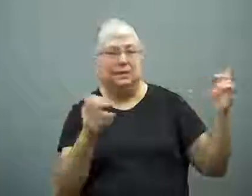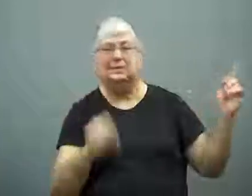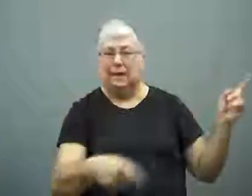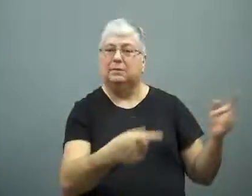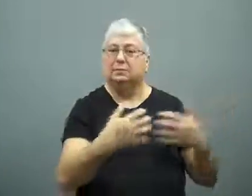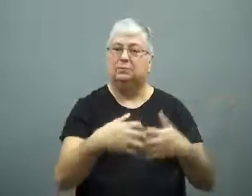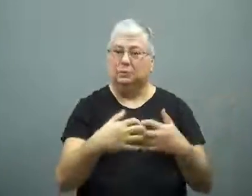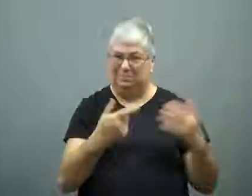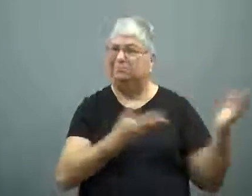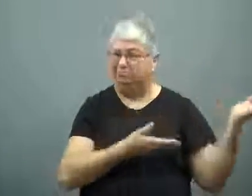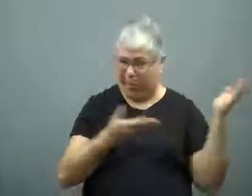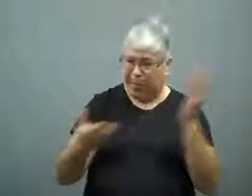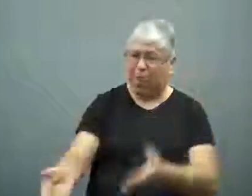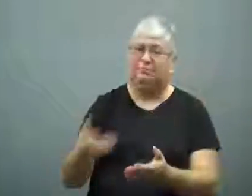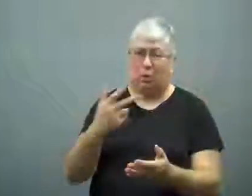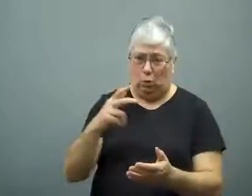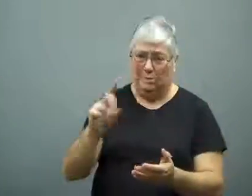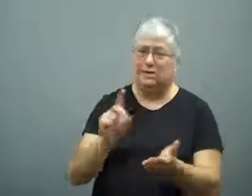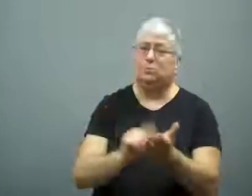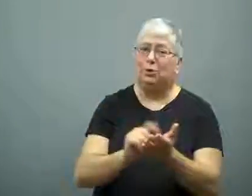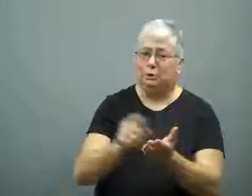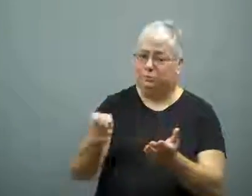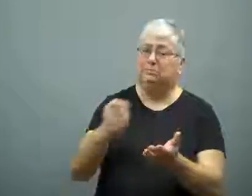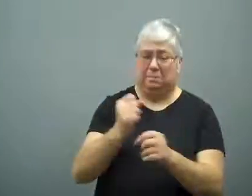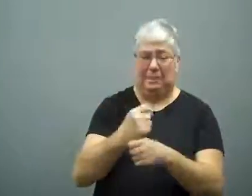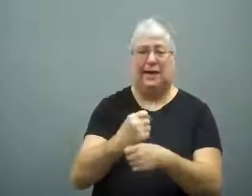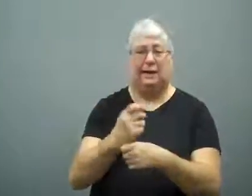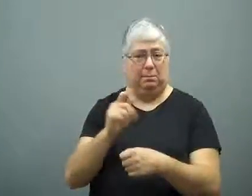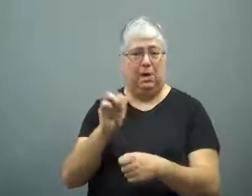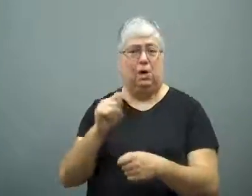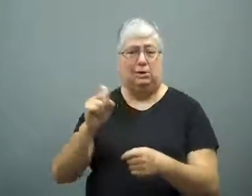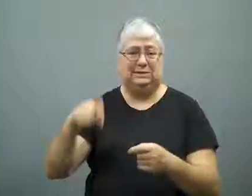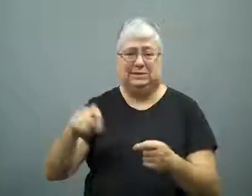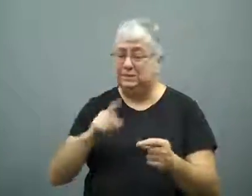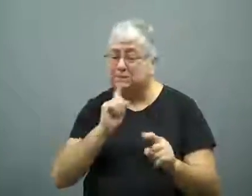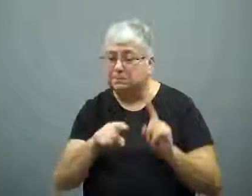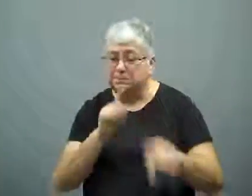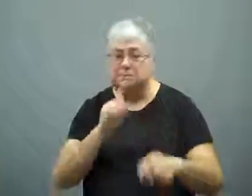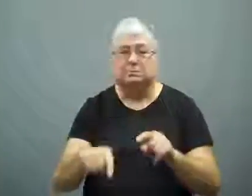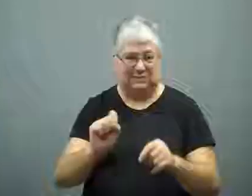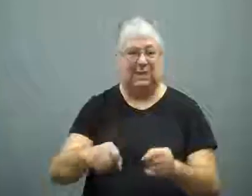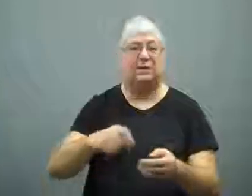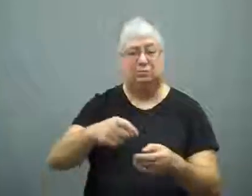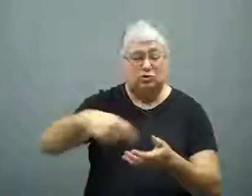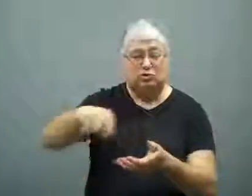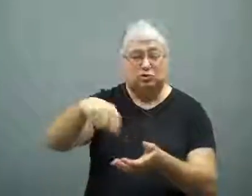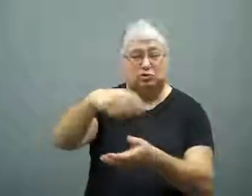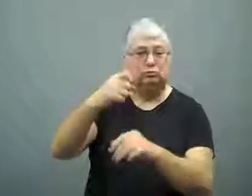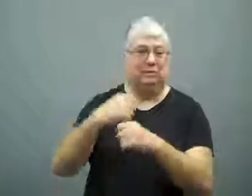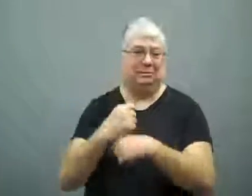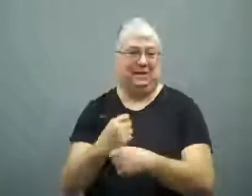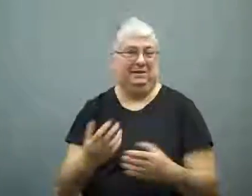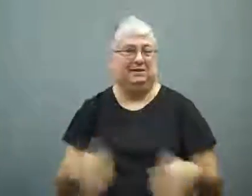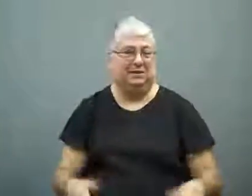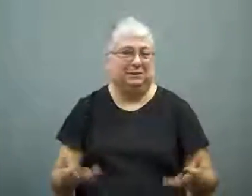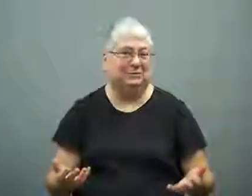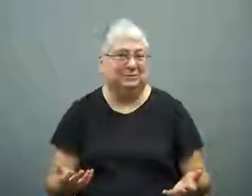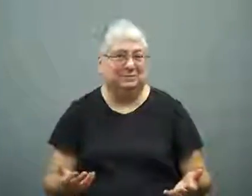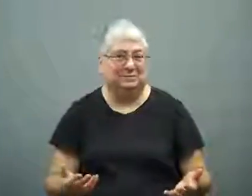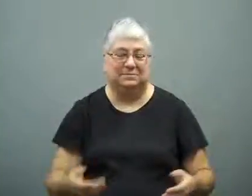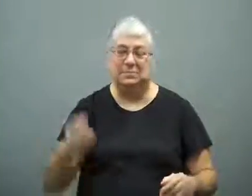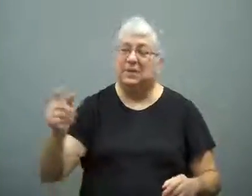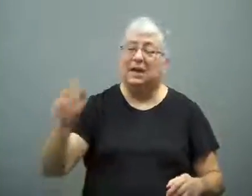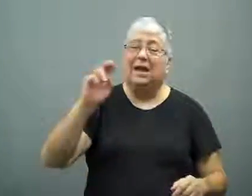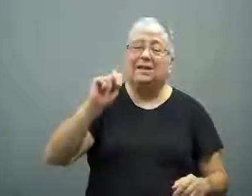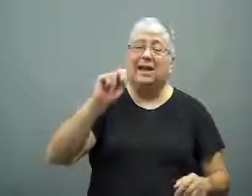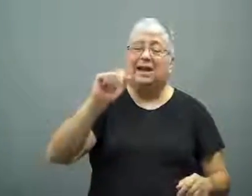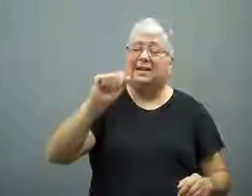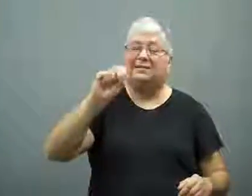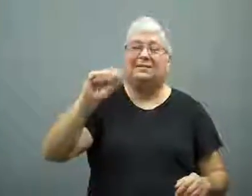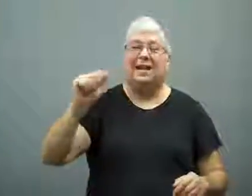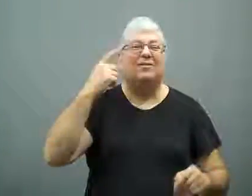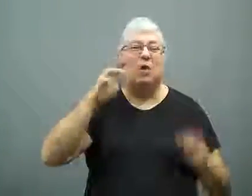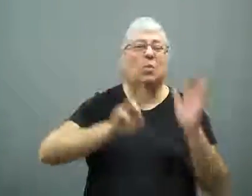3D printers were brought in to make parts on demand as needed.